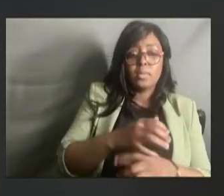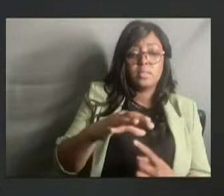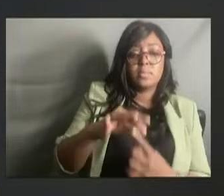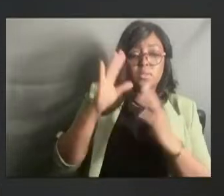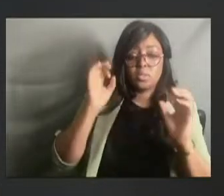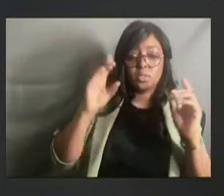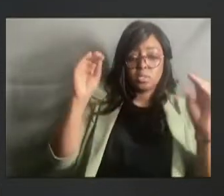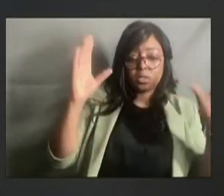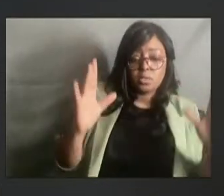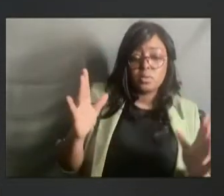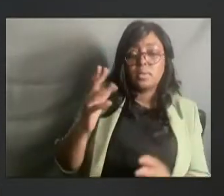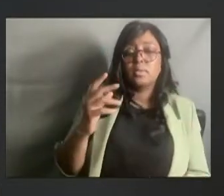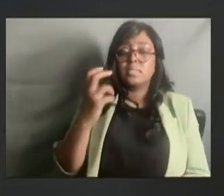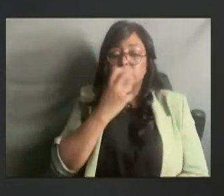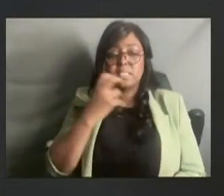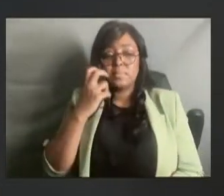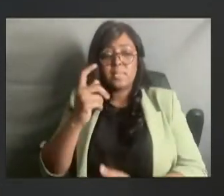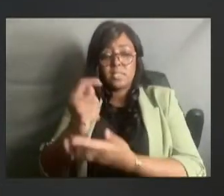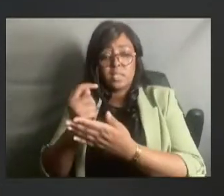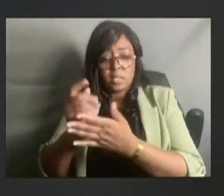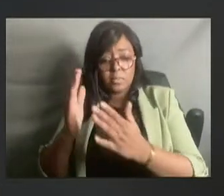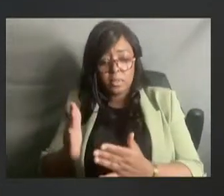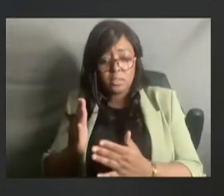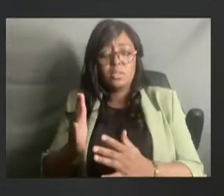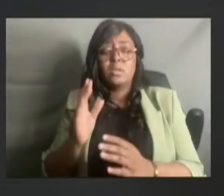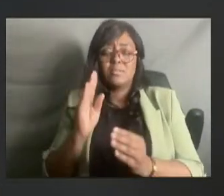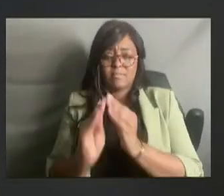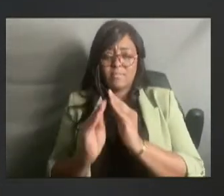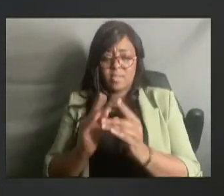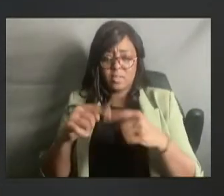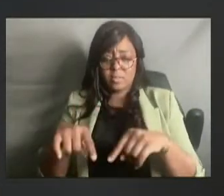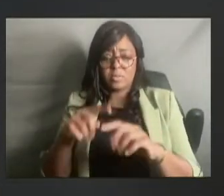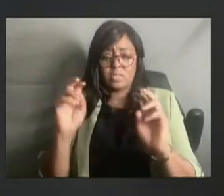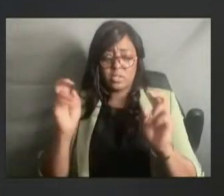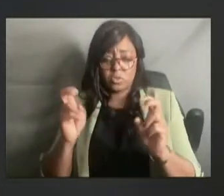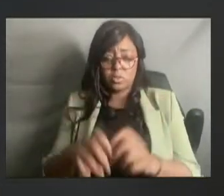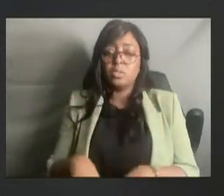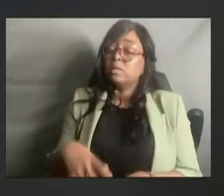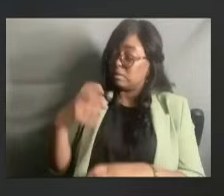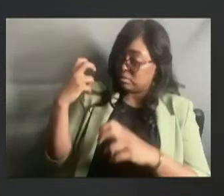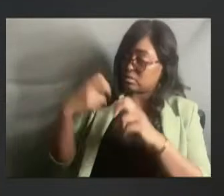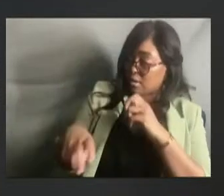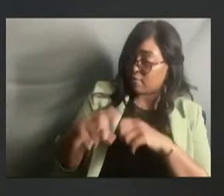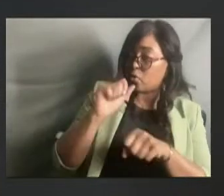therapists and correct those